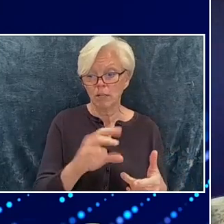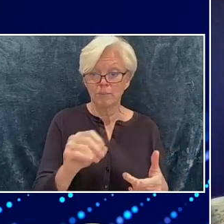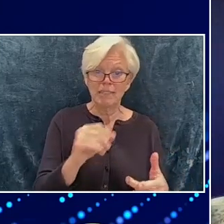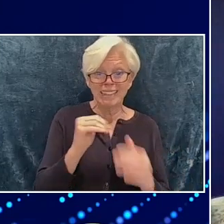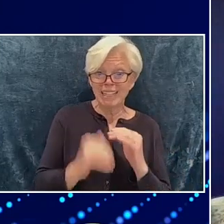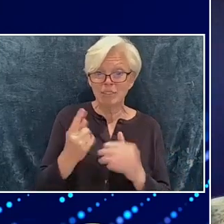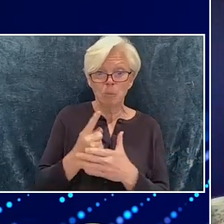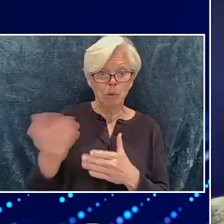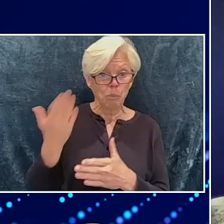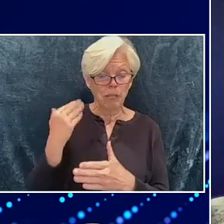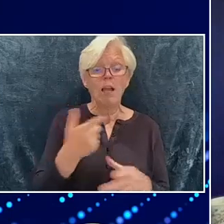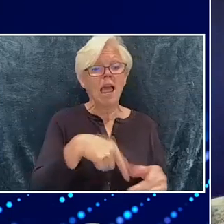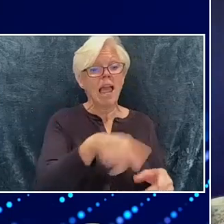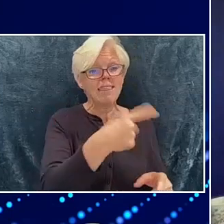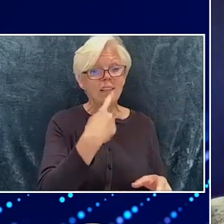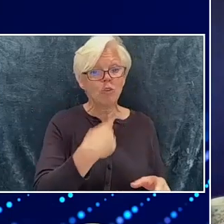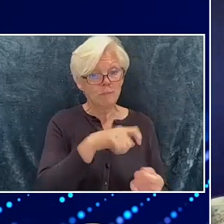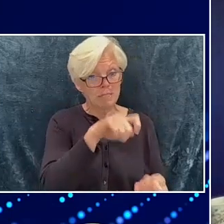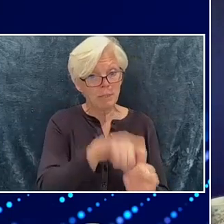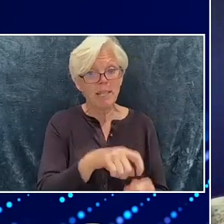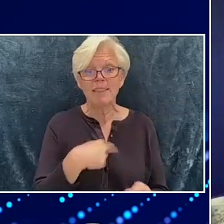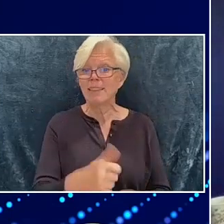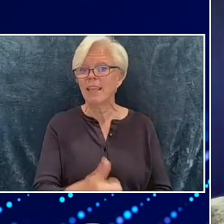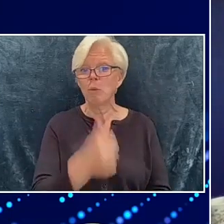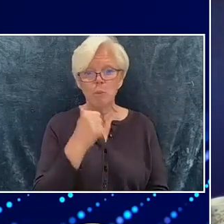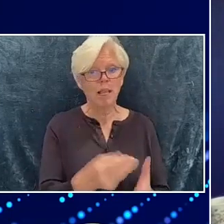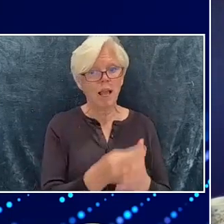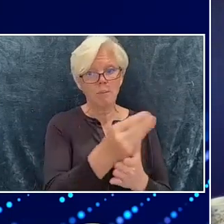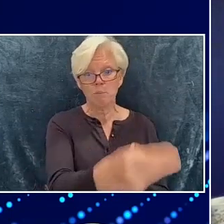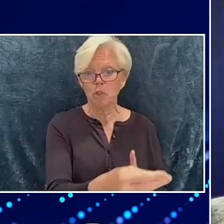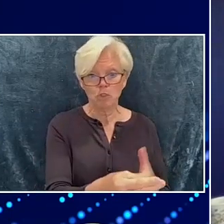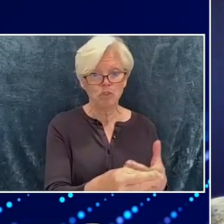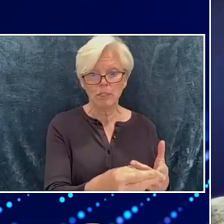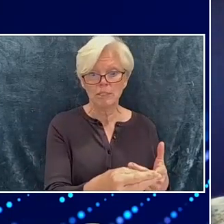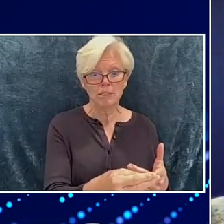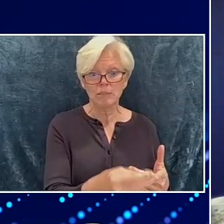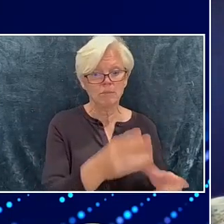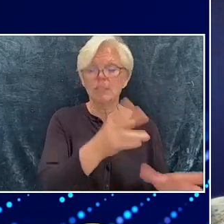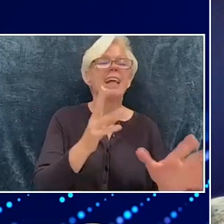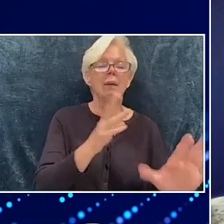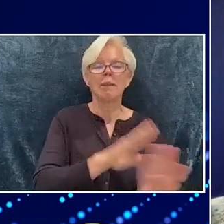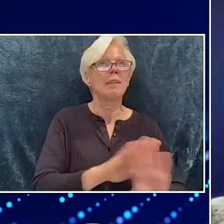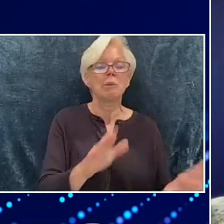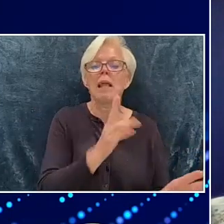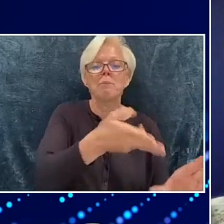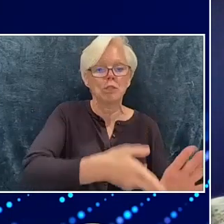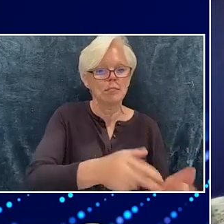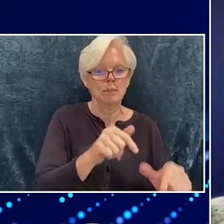specifically that they would not participate in these programs as opt-in, only as opt-out.